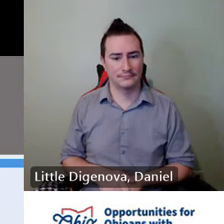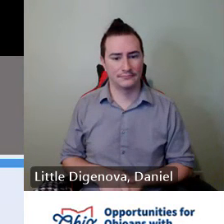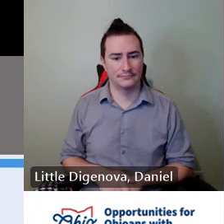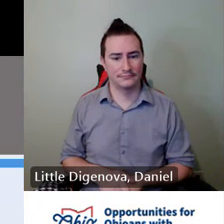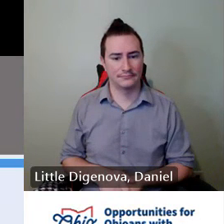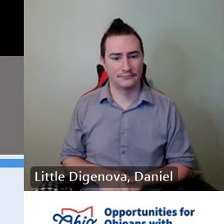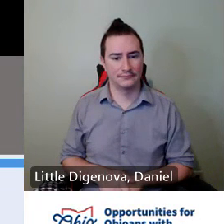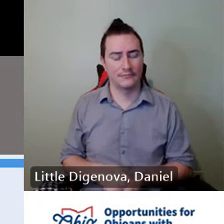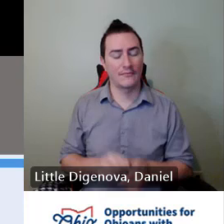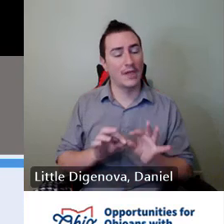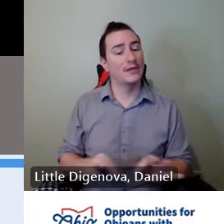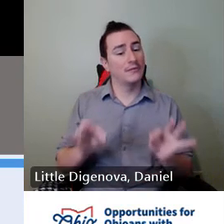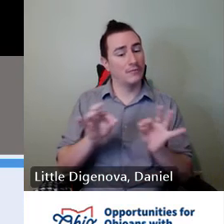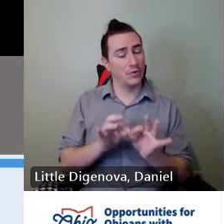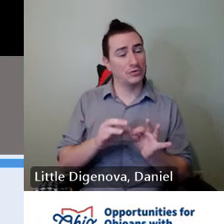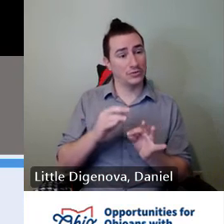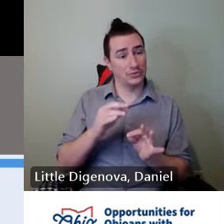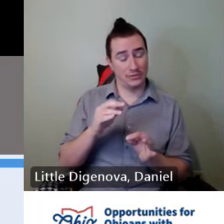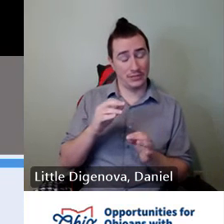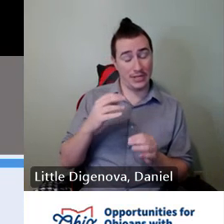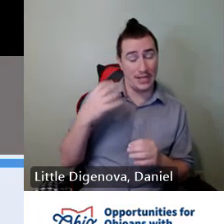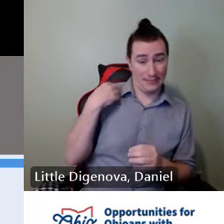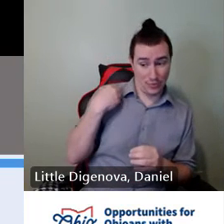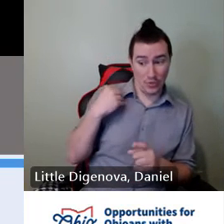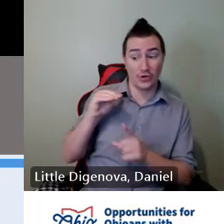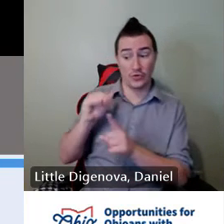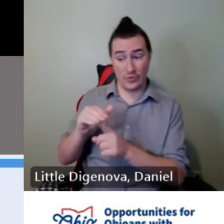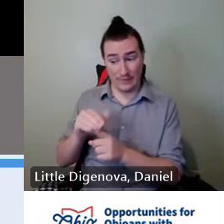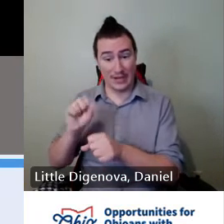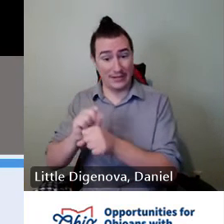disclosure is not required and is a personal choice.